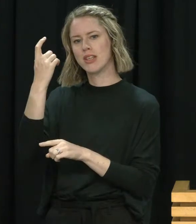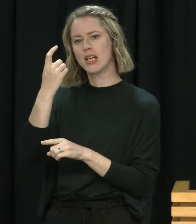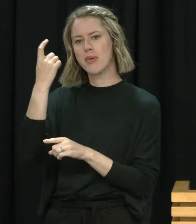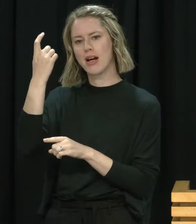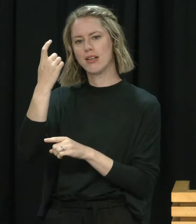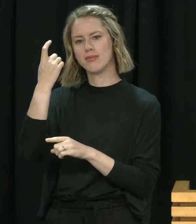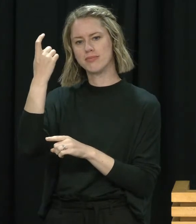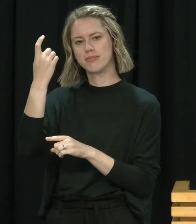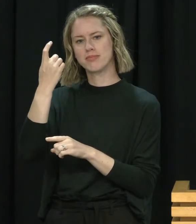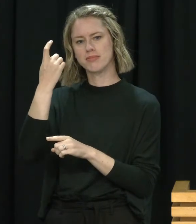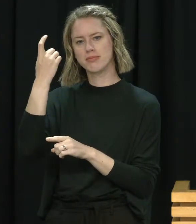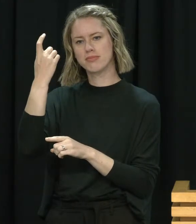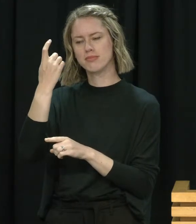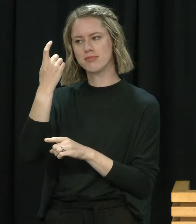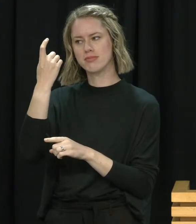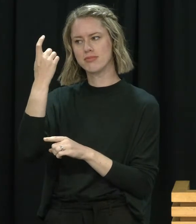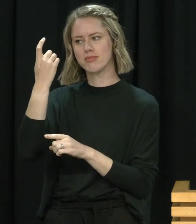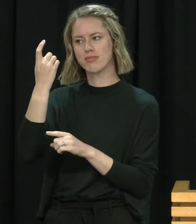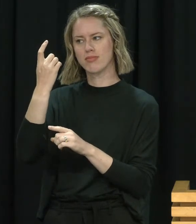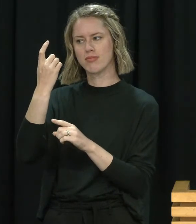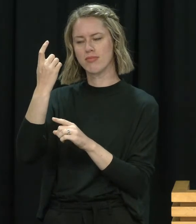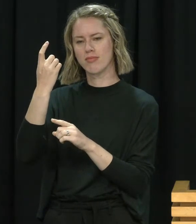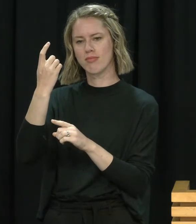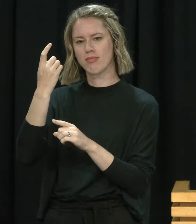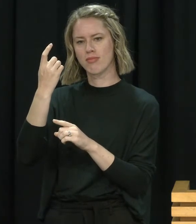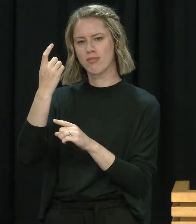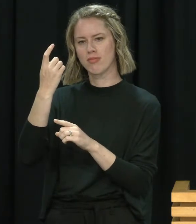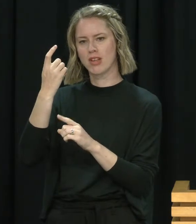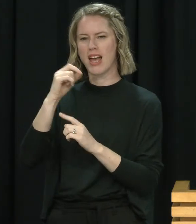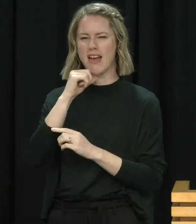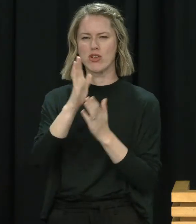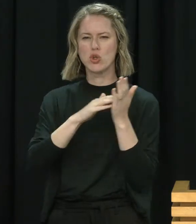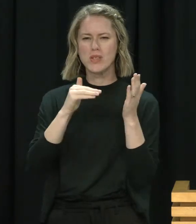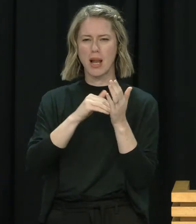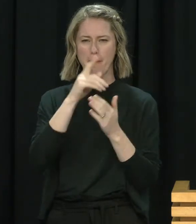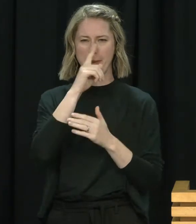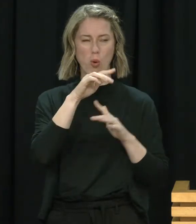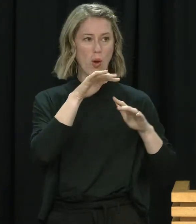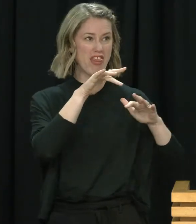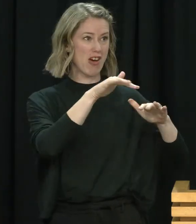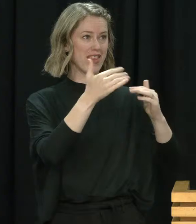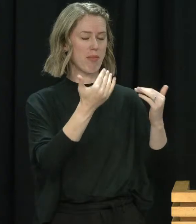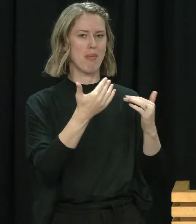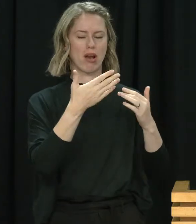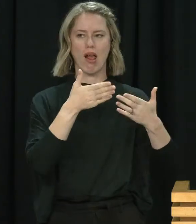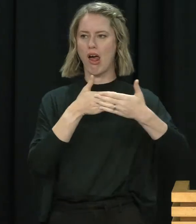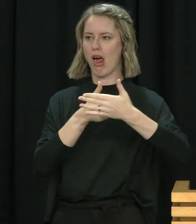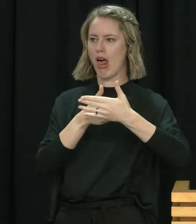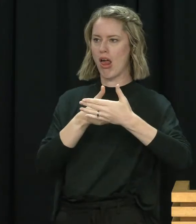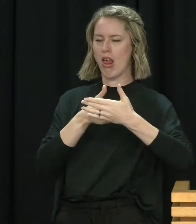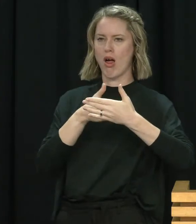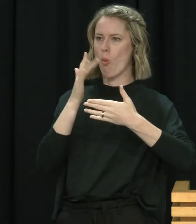are the options that have been worked up at the moment to